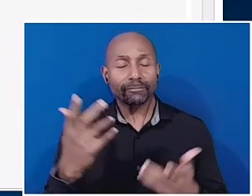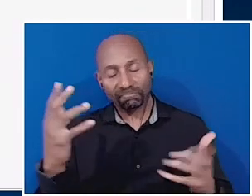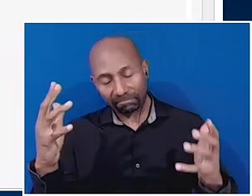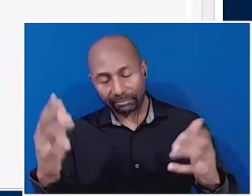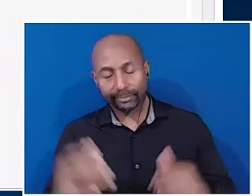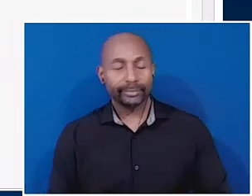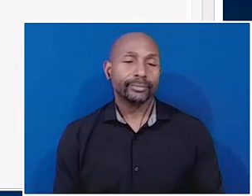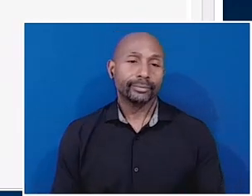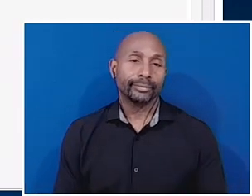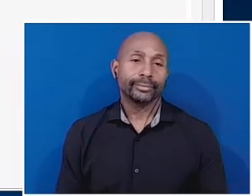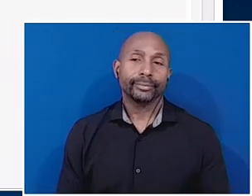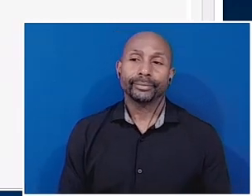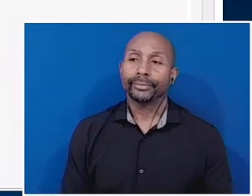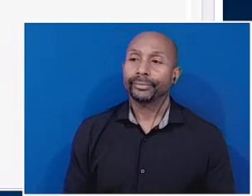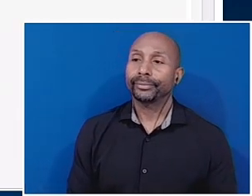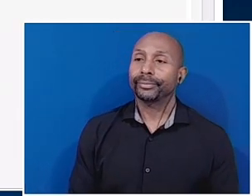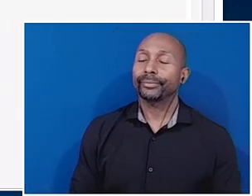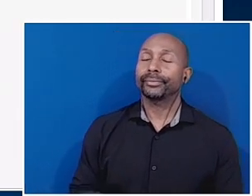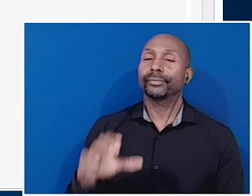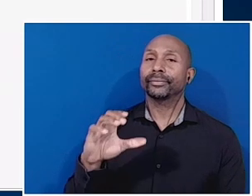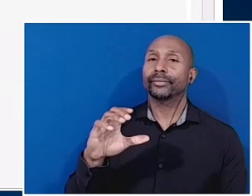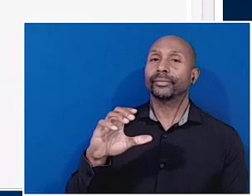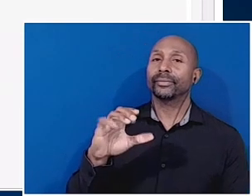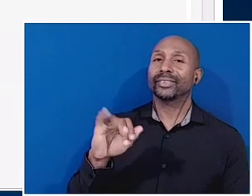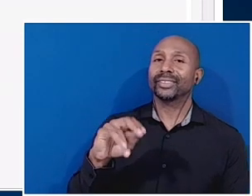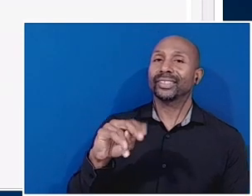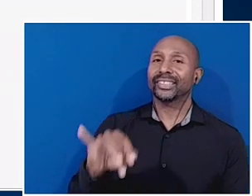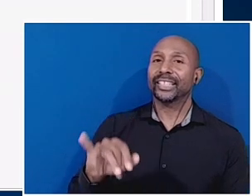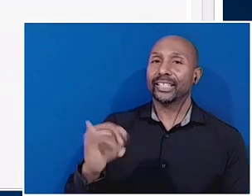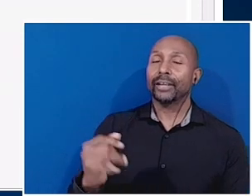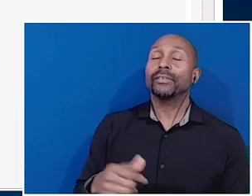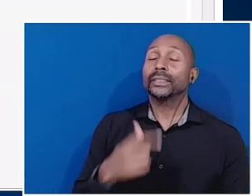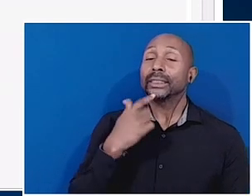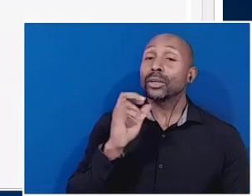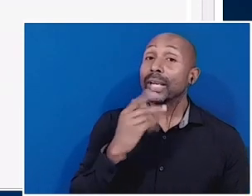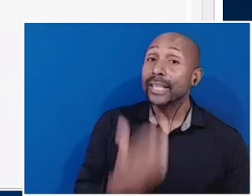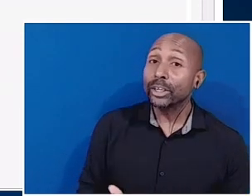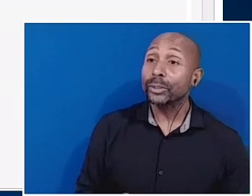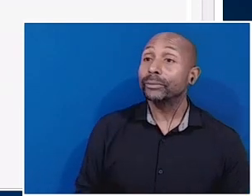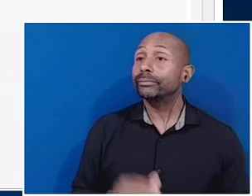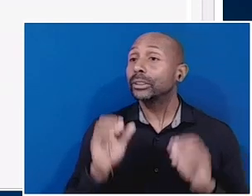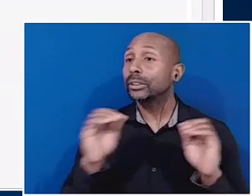Okay. Thank you. Seeing no additional hands, I'm going to